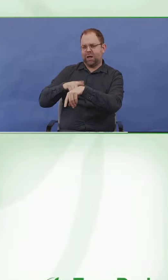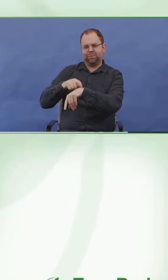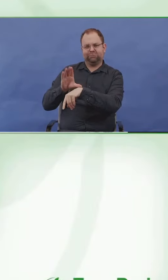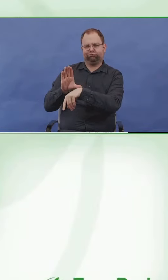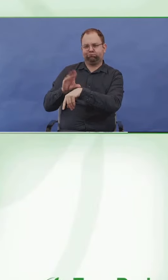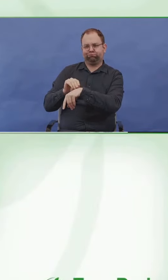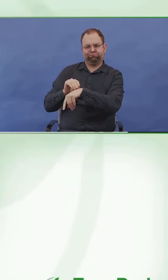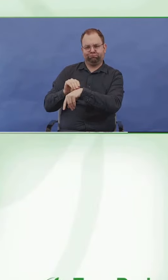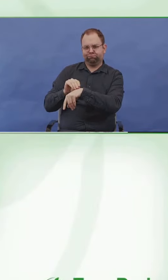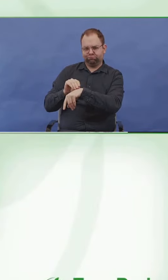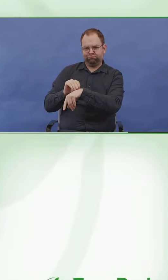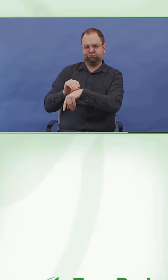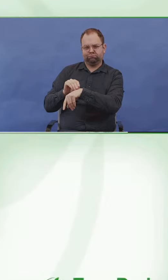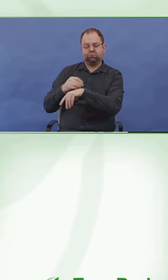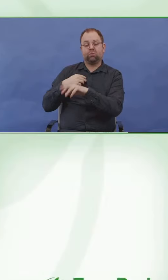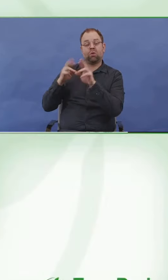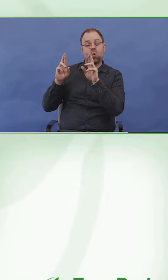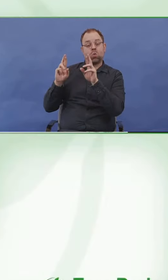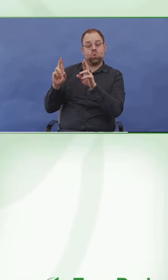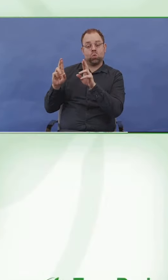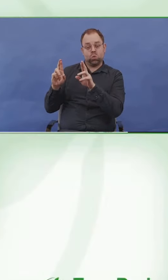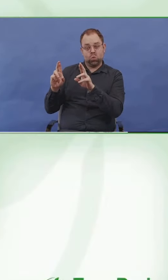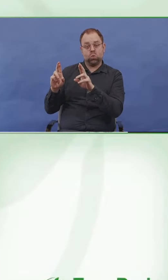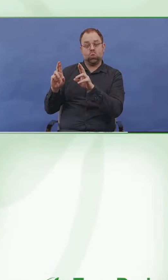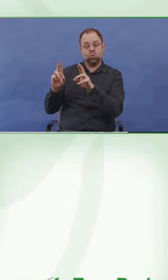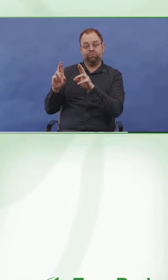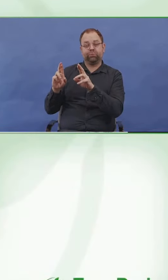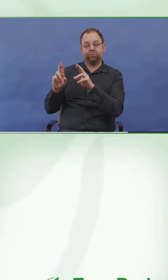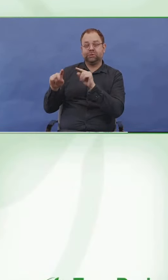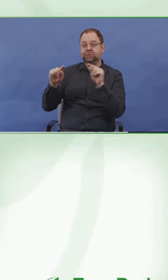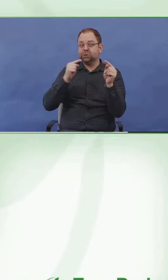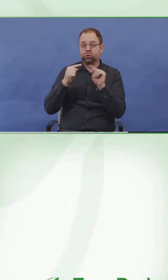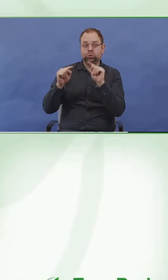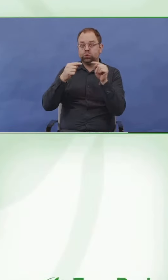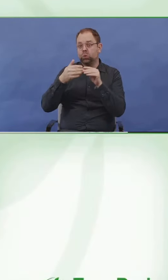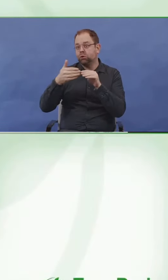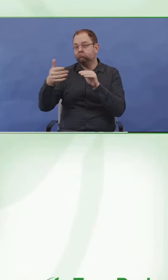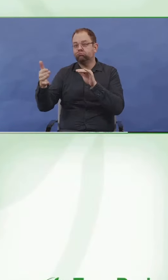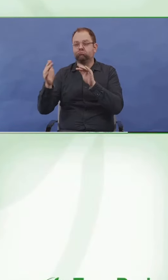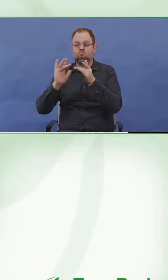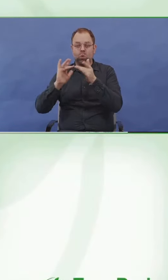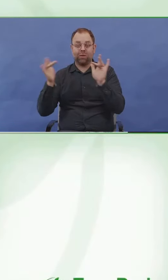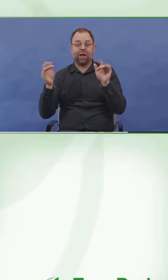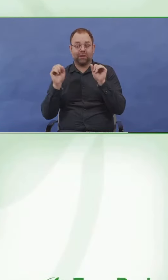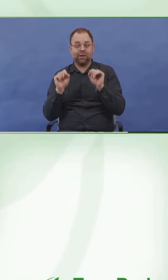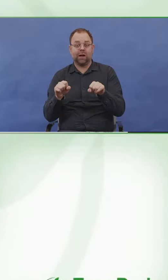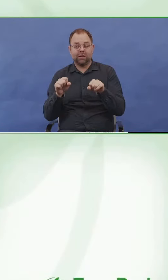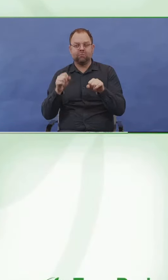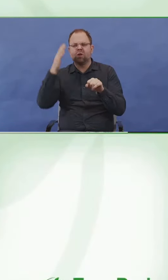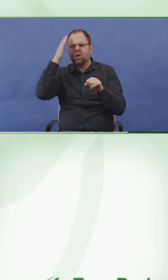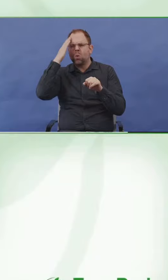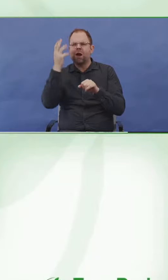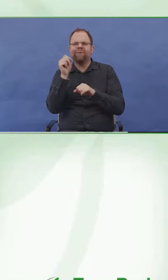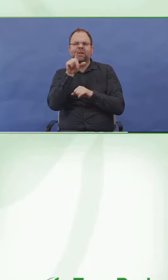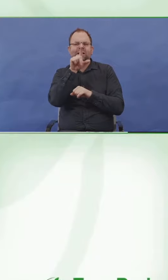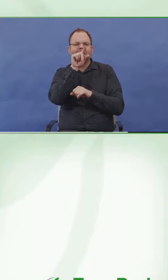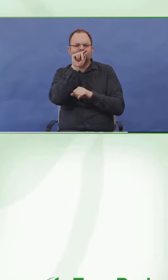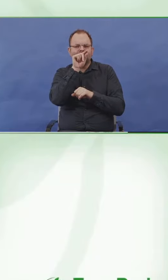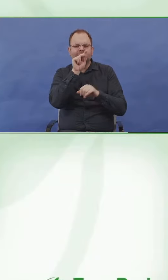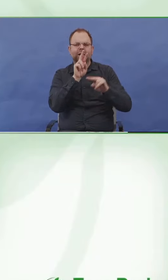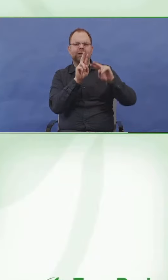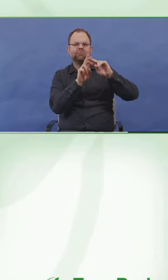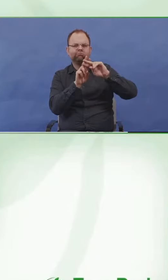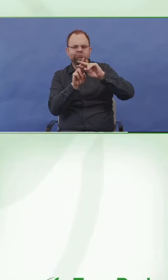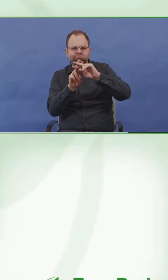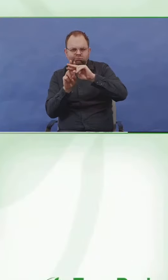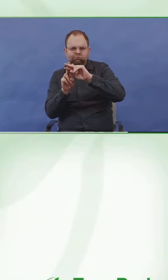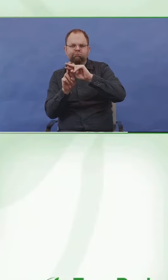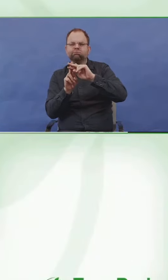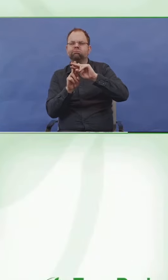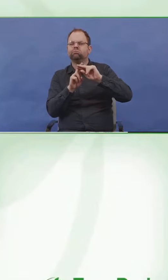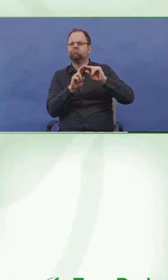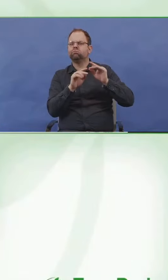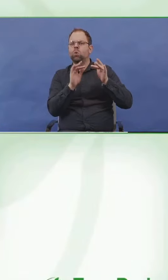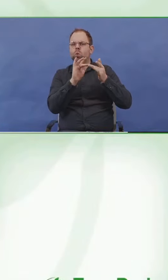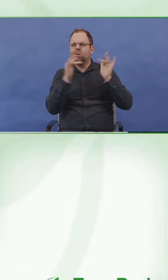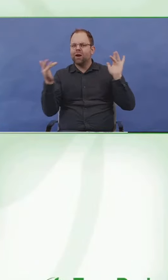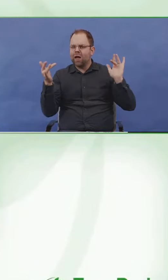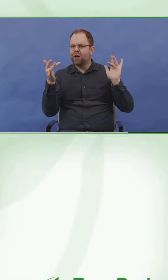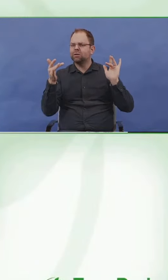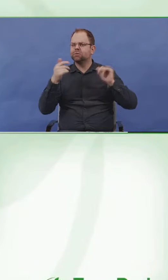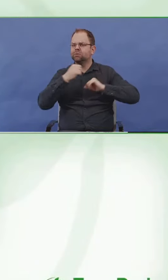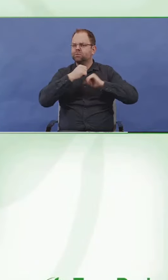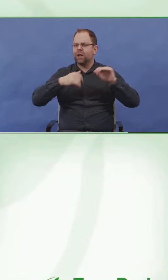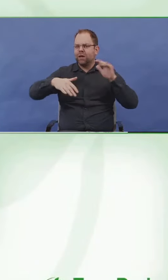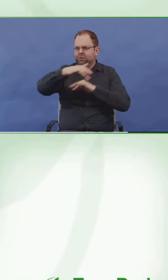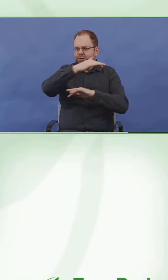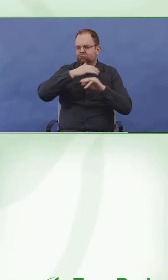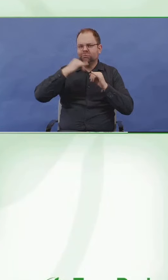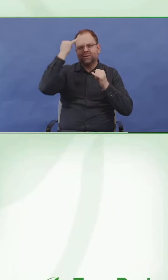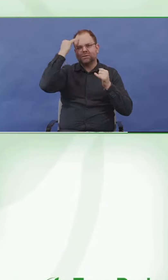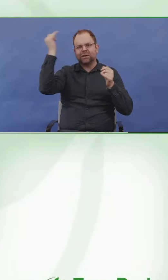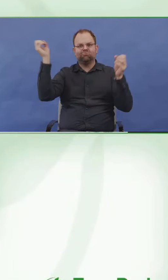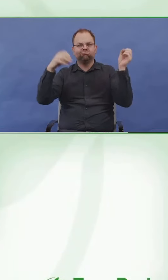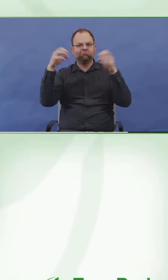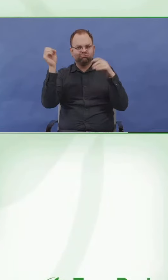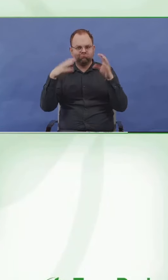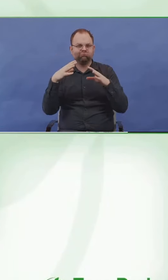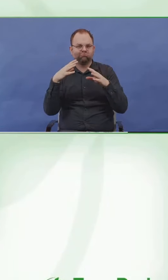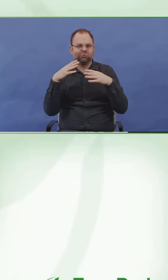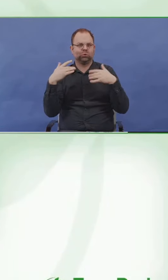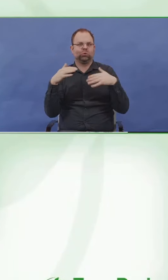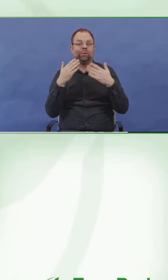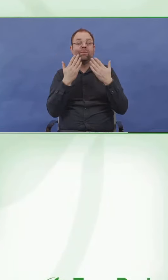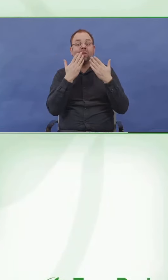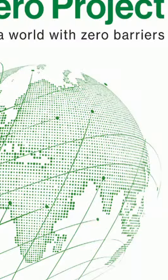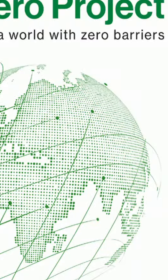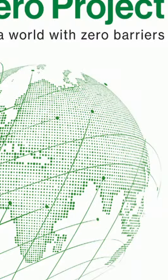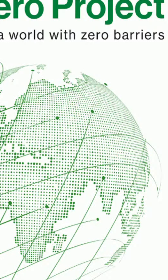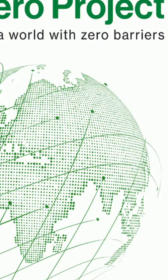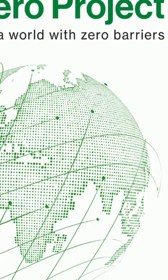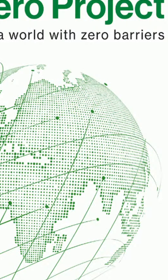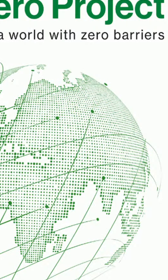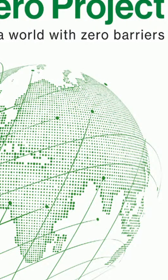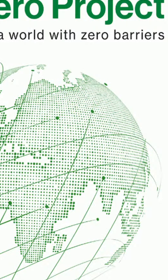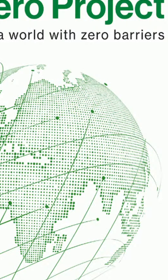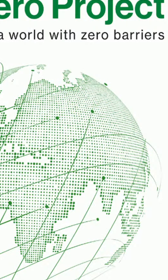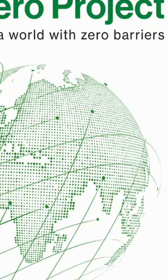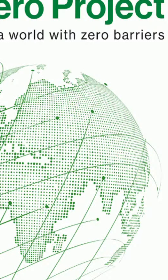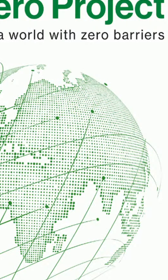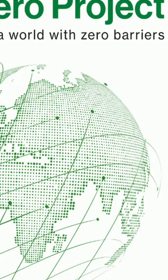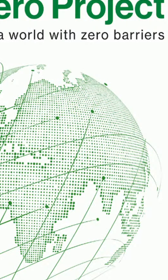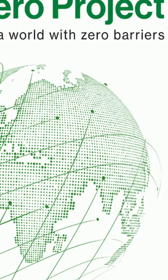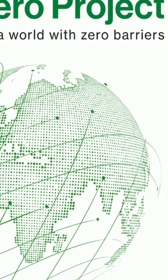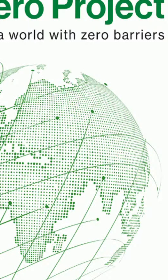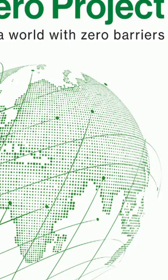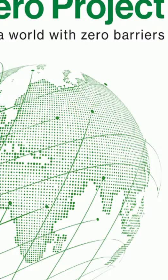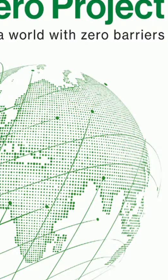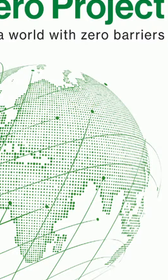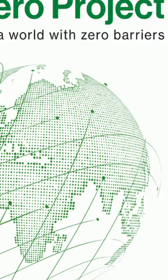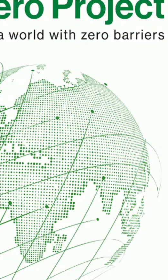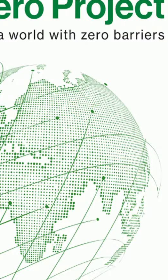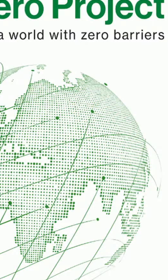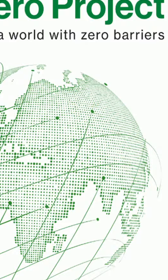input.